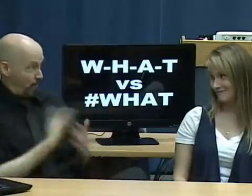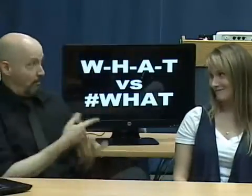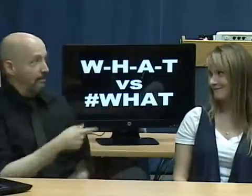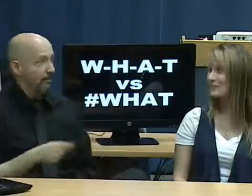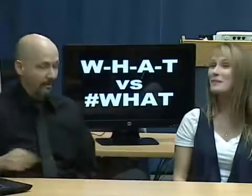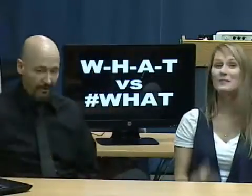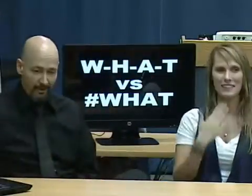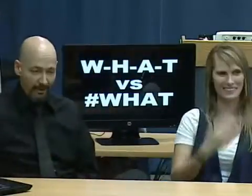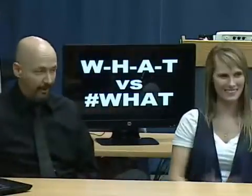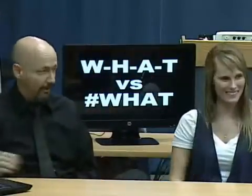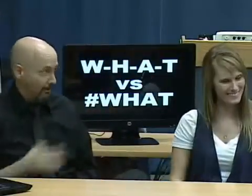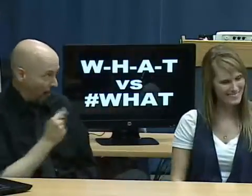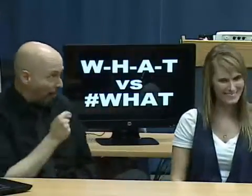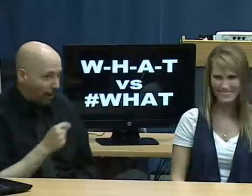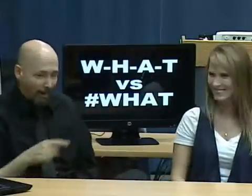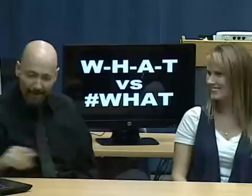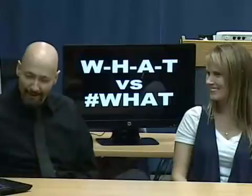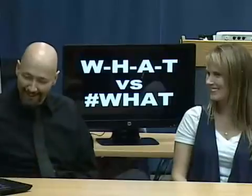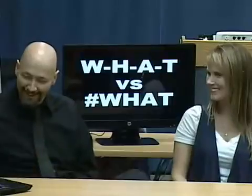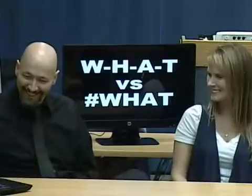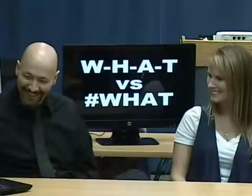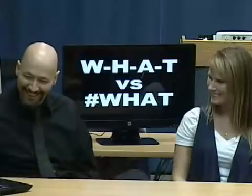Good. Thanks. #WHAT